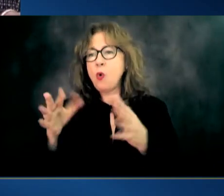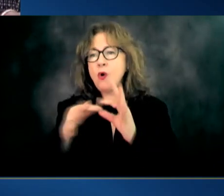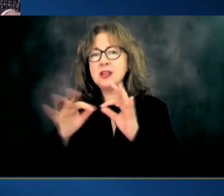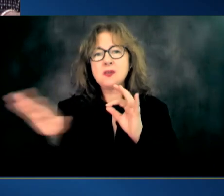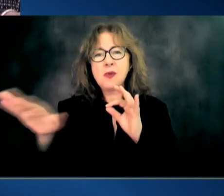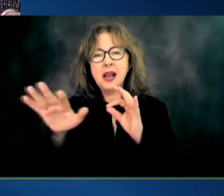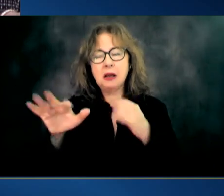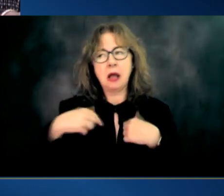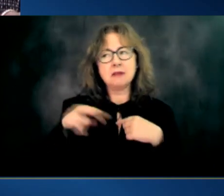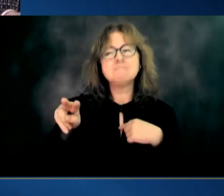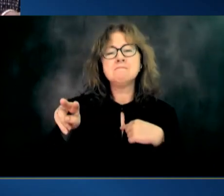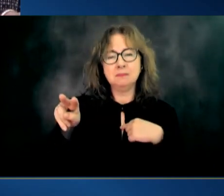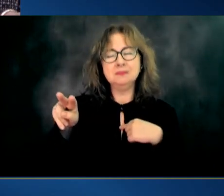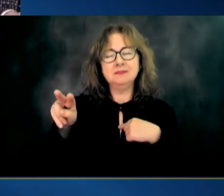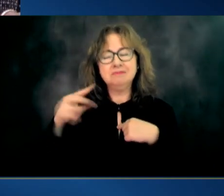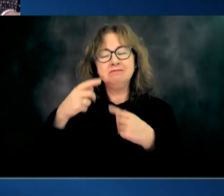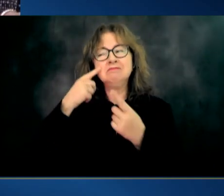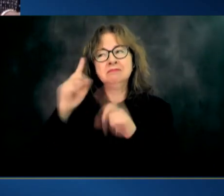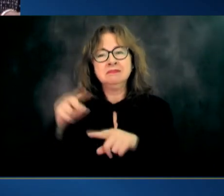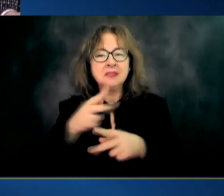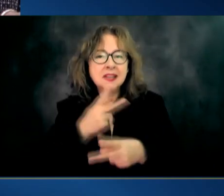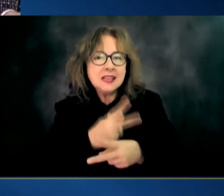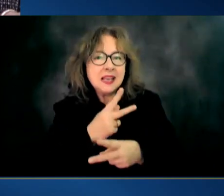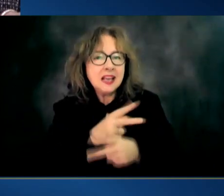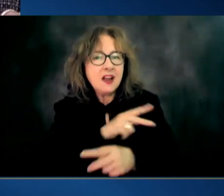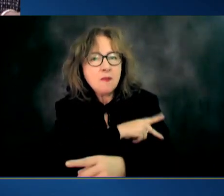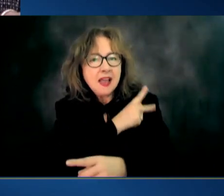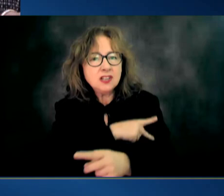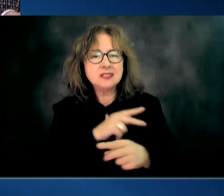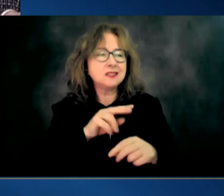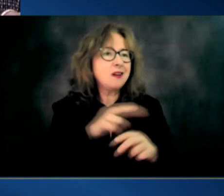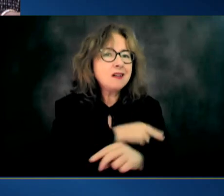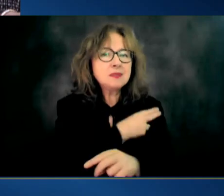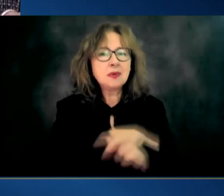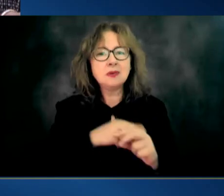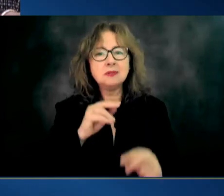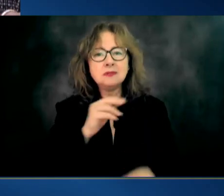for patients in the hospital and in the ICU, there are many challenges that people with